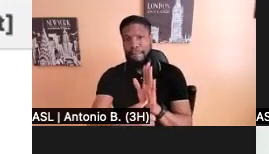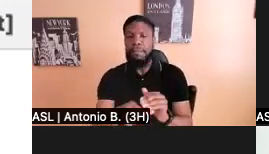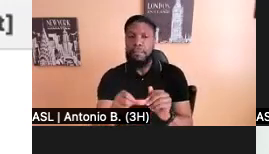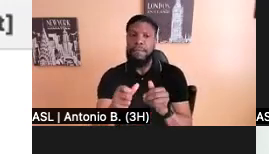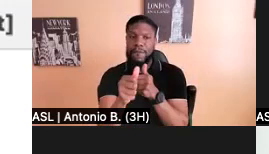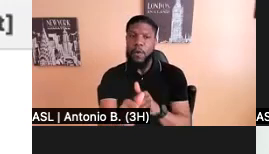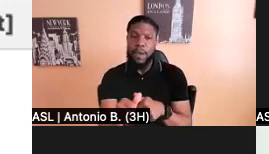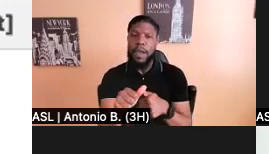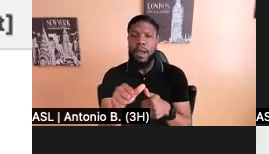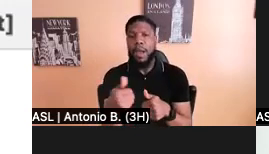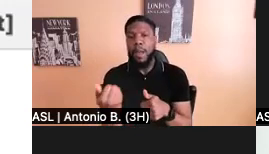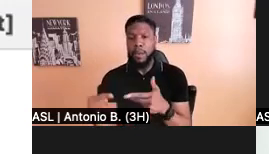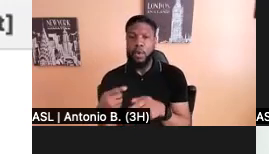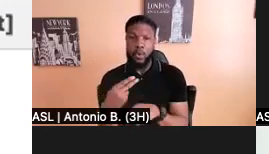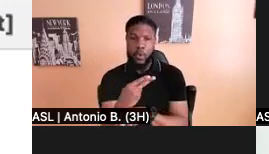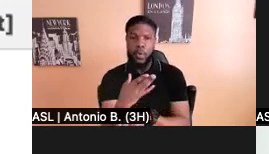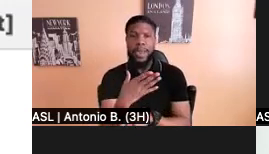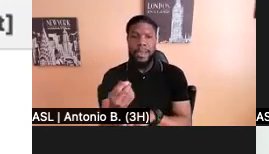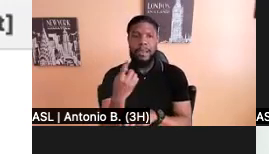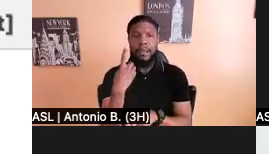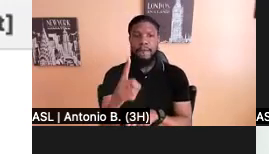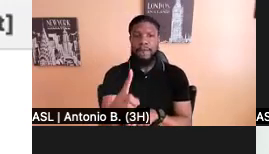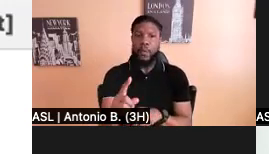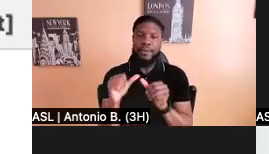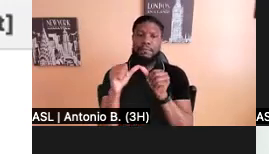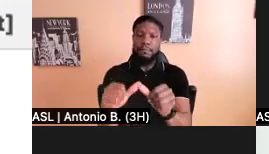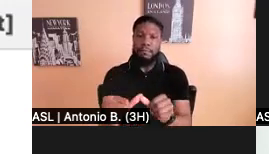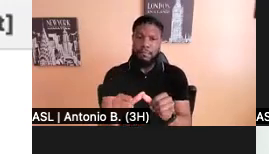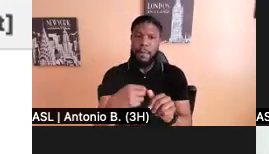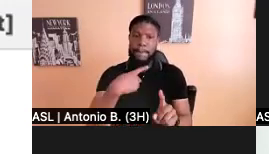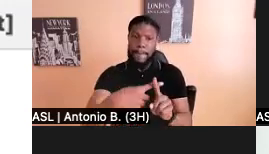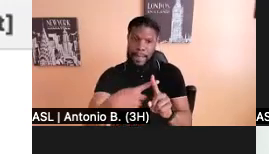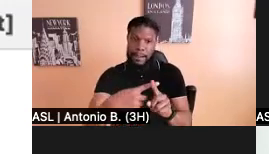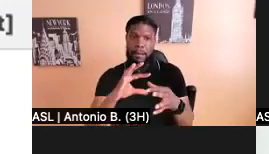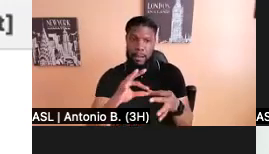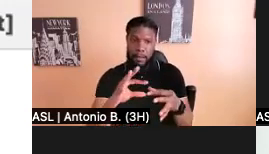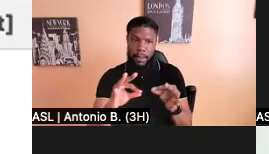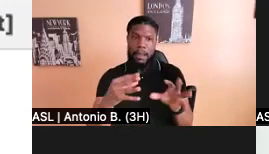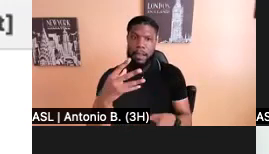which is to follow up the initial positive comment in that section with some constructive criticism.